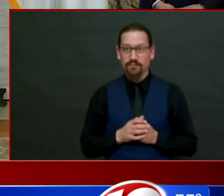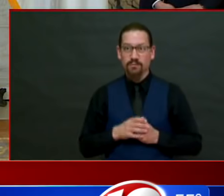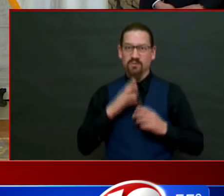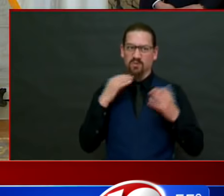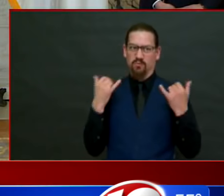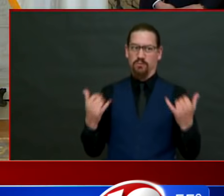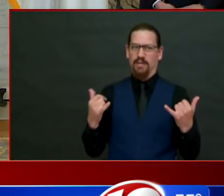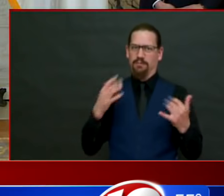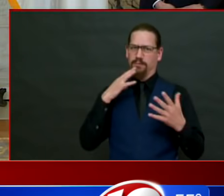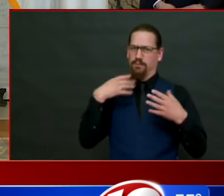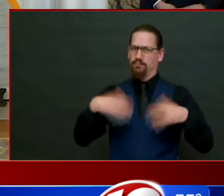BEAR WITH ME.